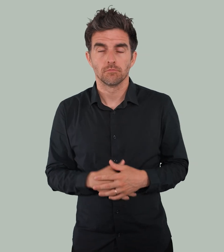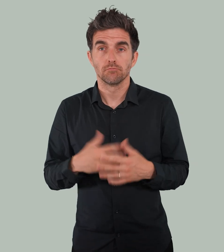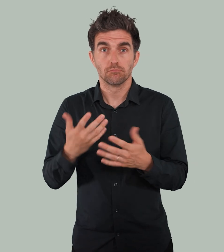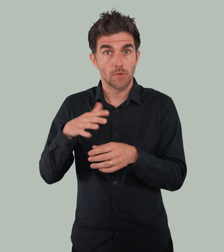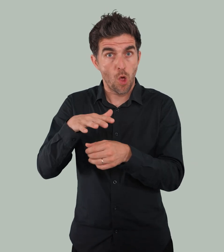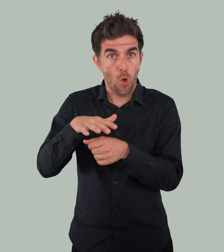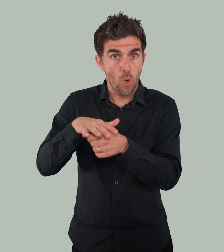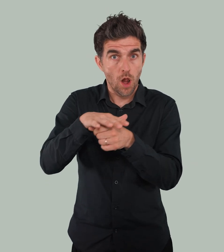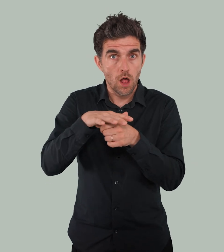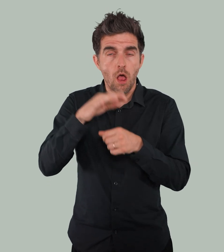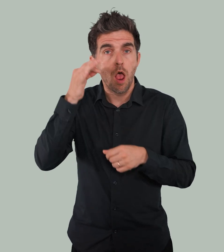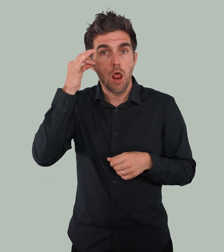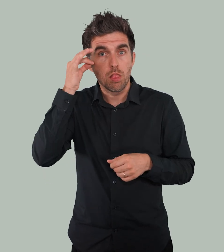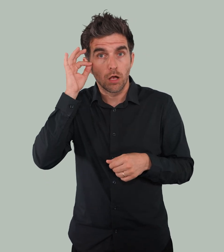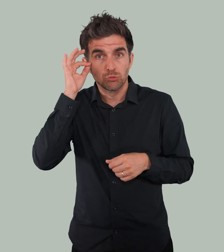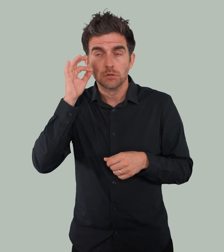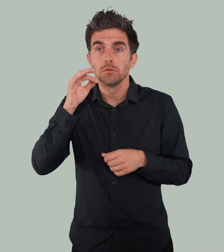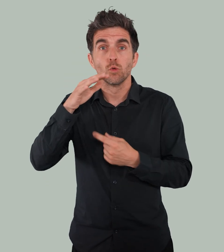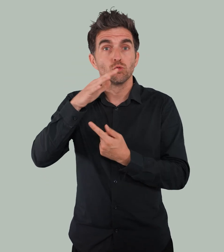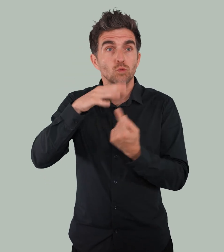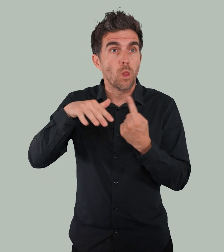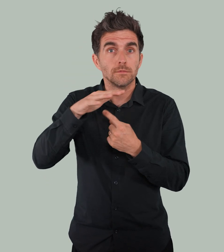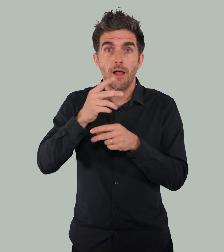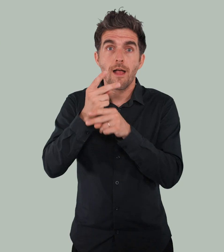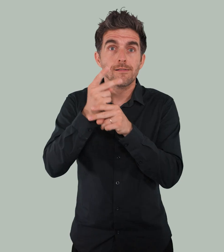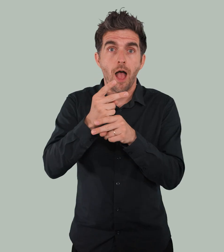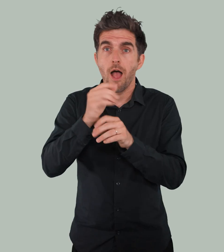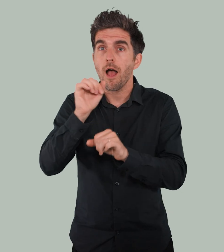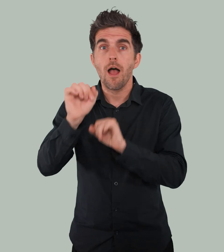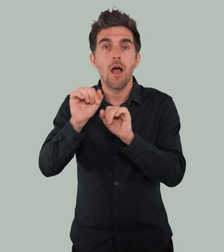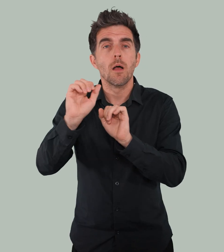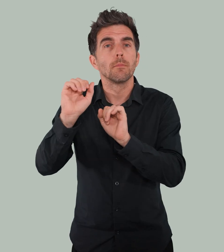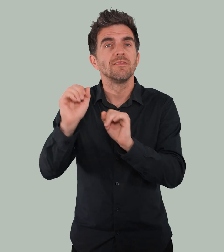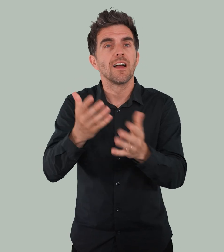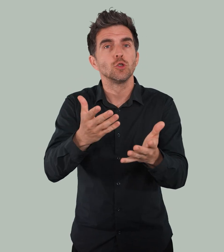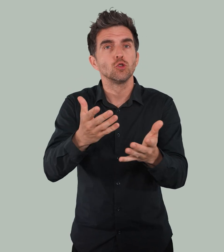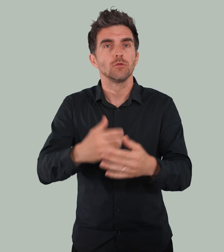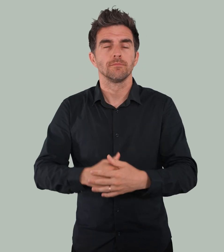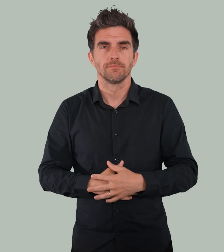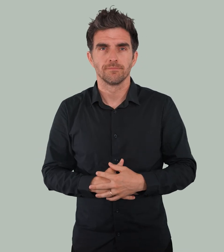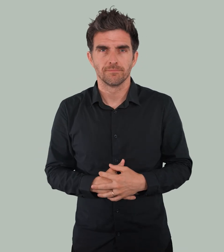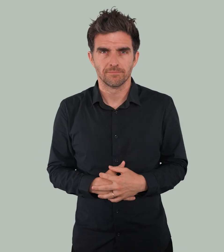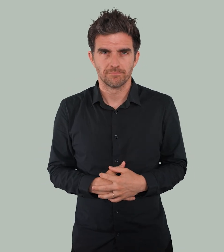local authority and social care provision